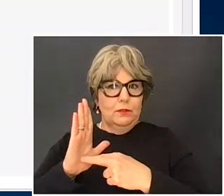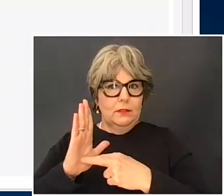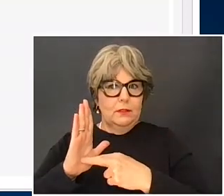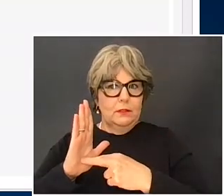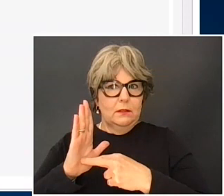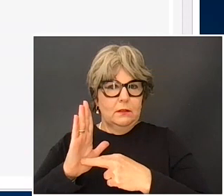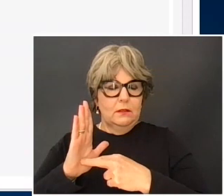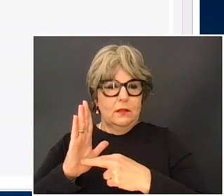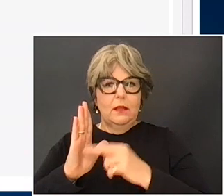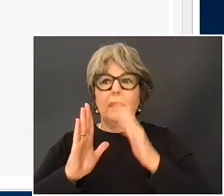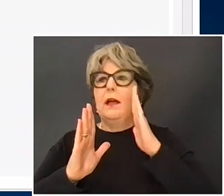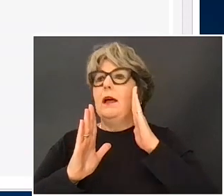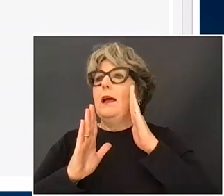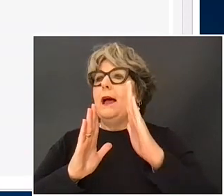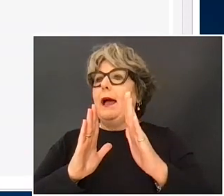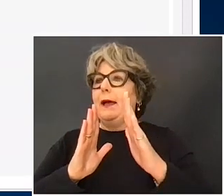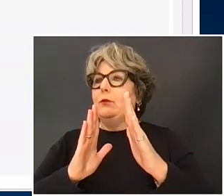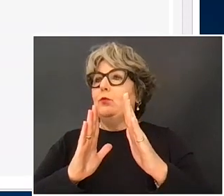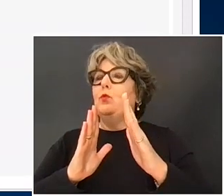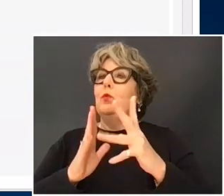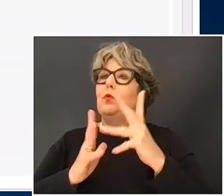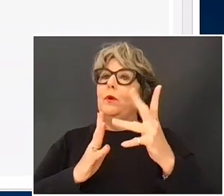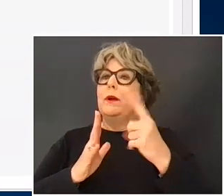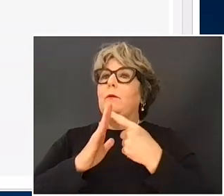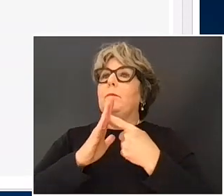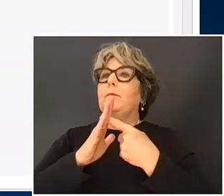trigger a whole lot of other consequences,